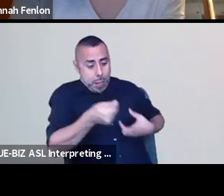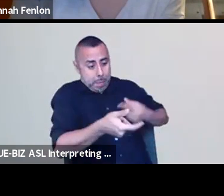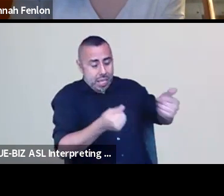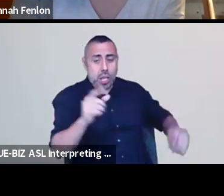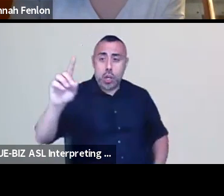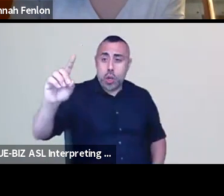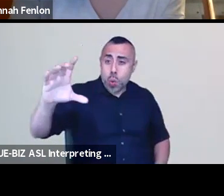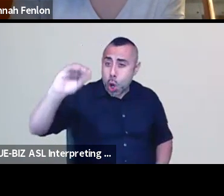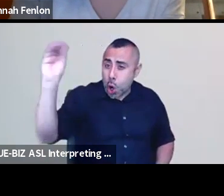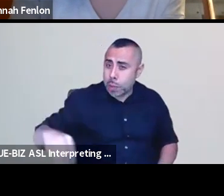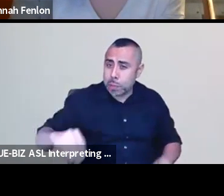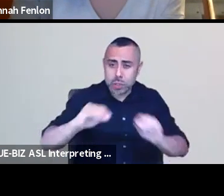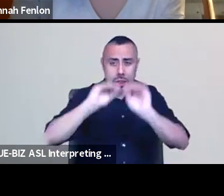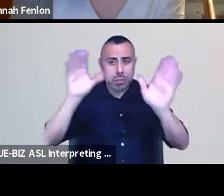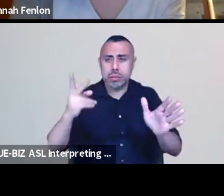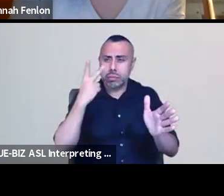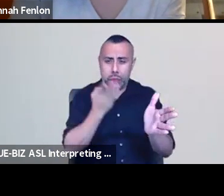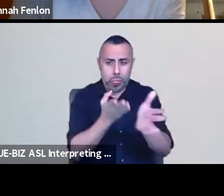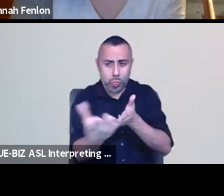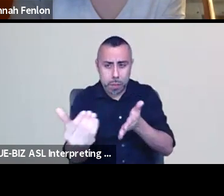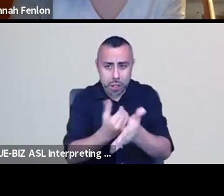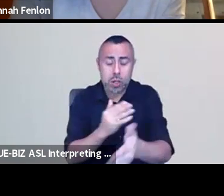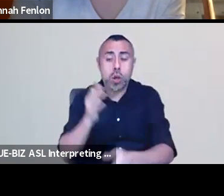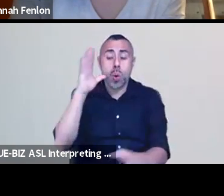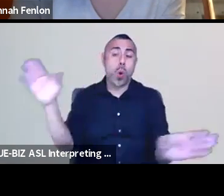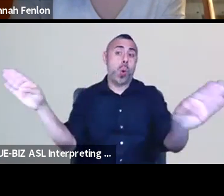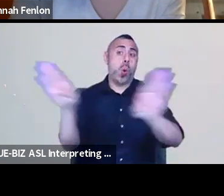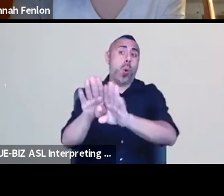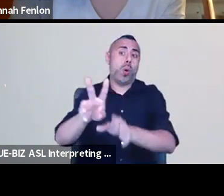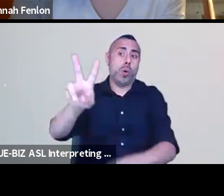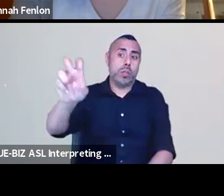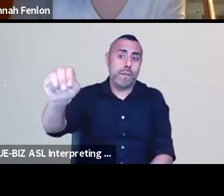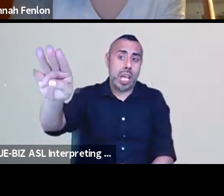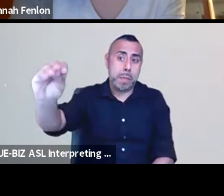at nine p.m. Eastern tomorrow night, March 17th. So it's only open for 24 hours,